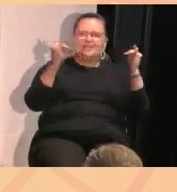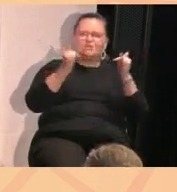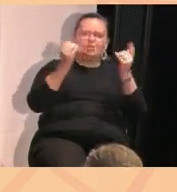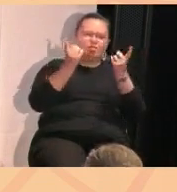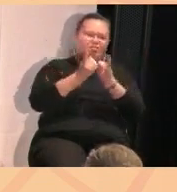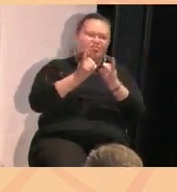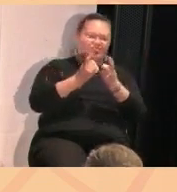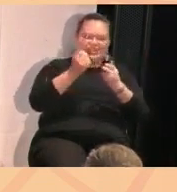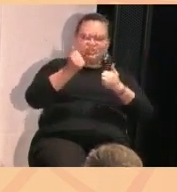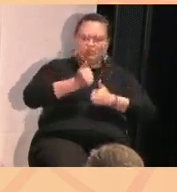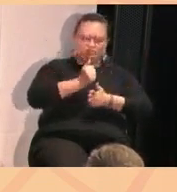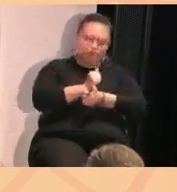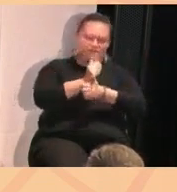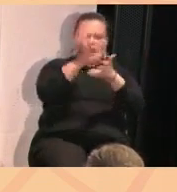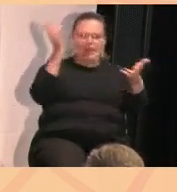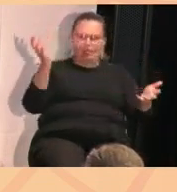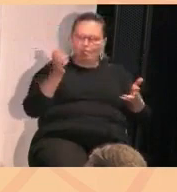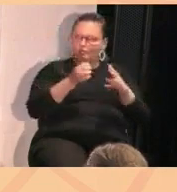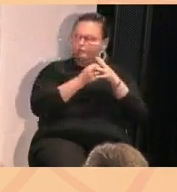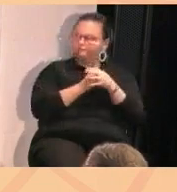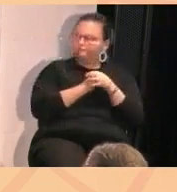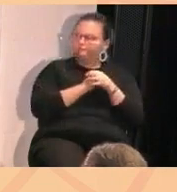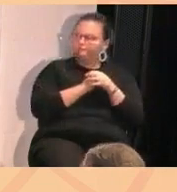So that's just part of it.